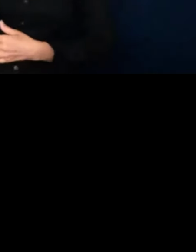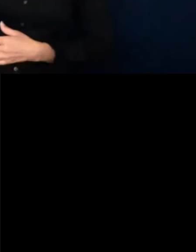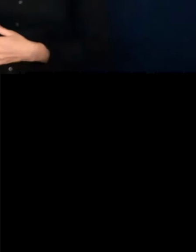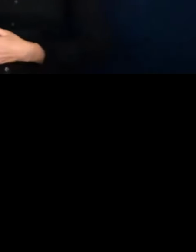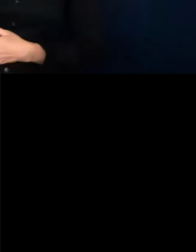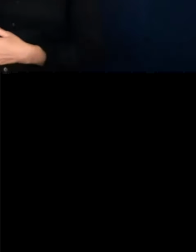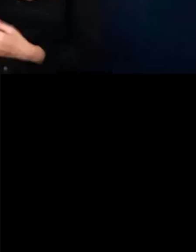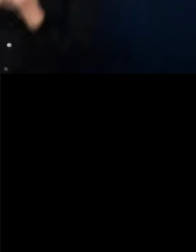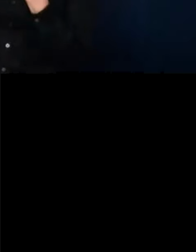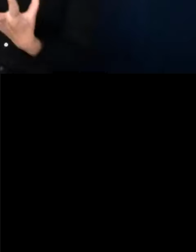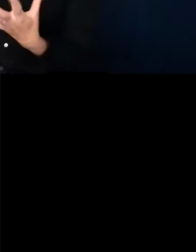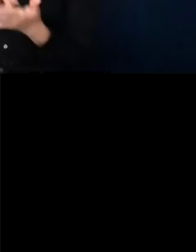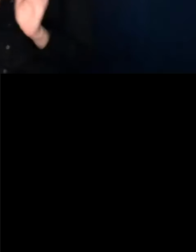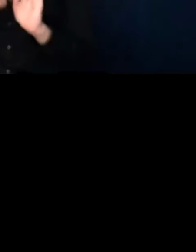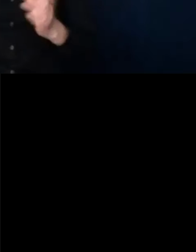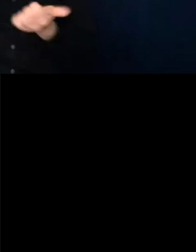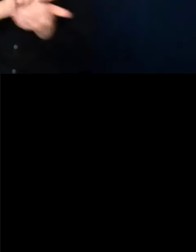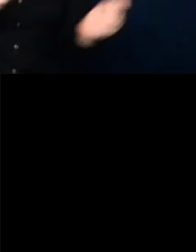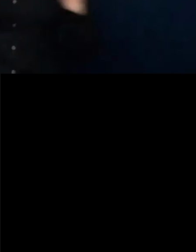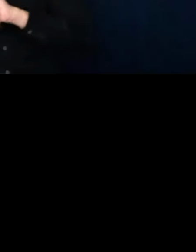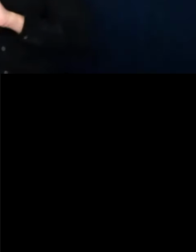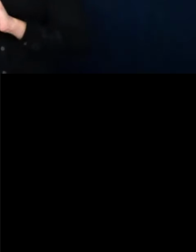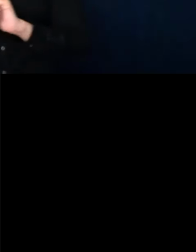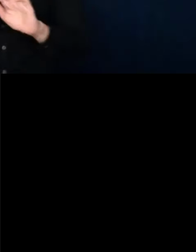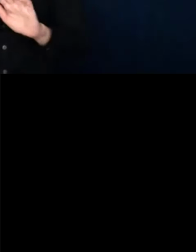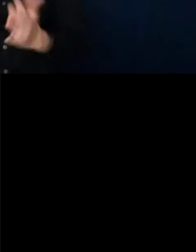But we're down to hear you. We're down to hear you out and learn, okay?